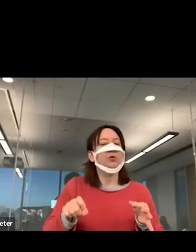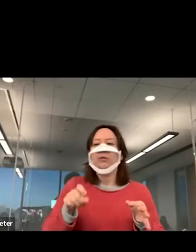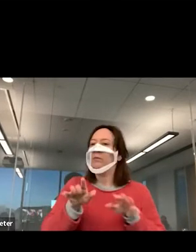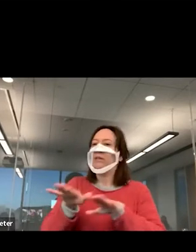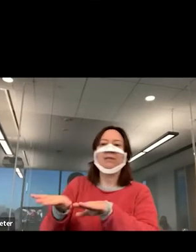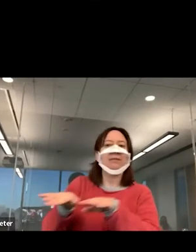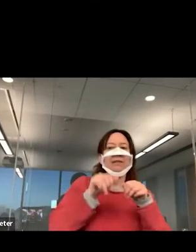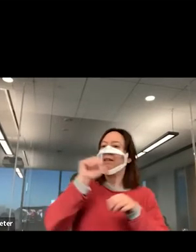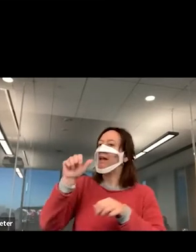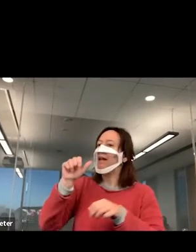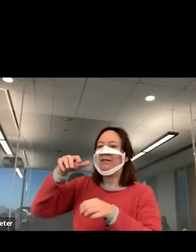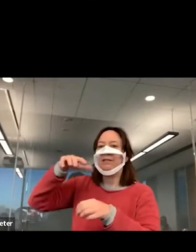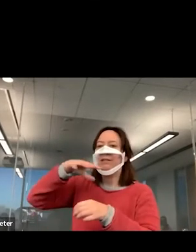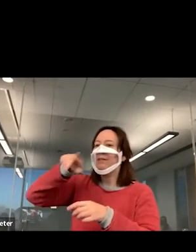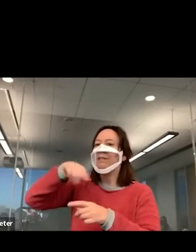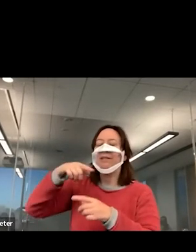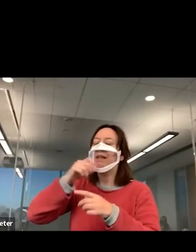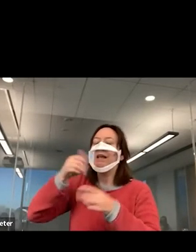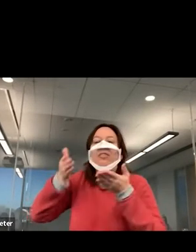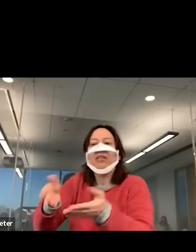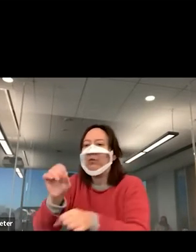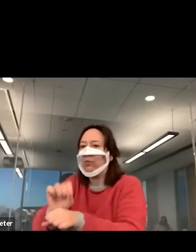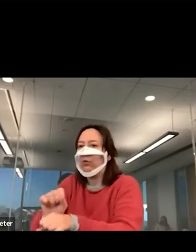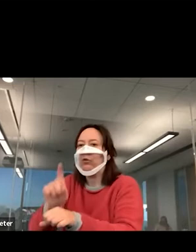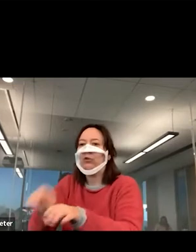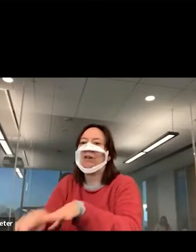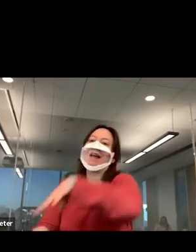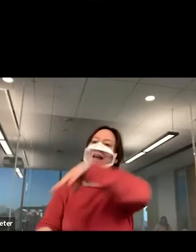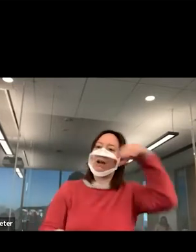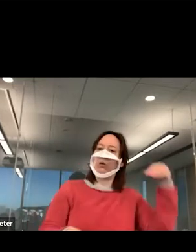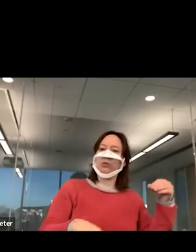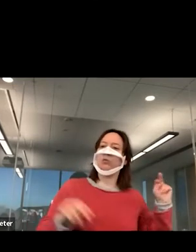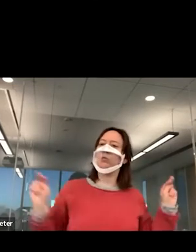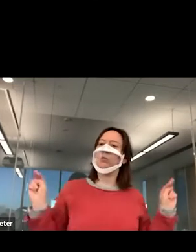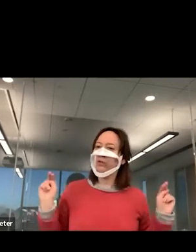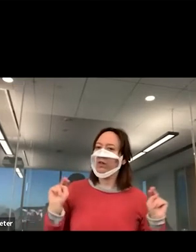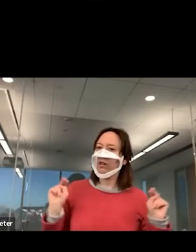they shouldn't even know us necessarily they should know a couple of things that